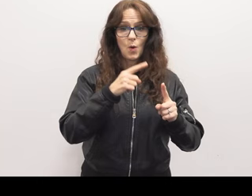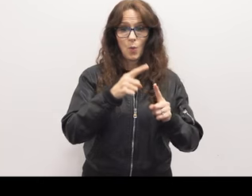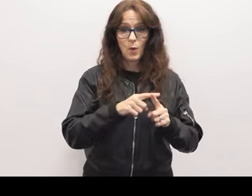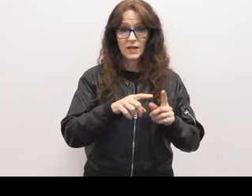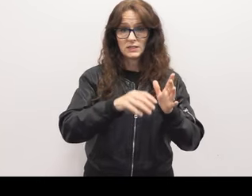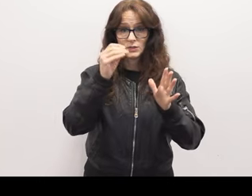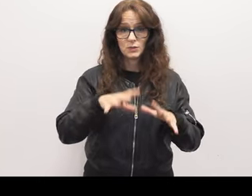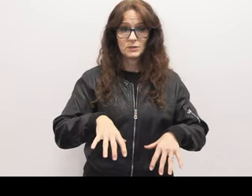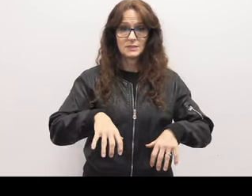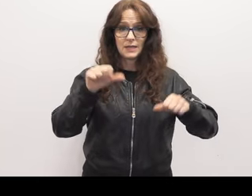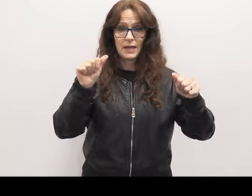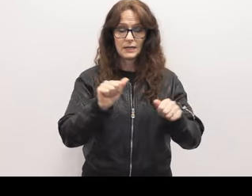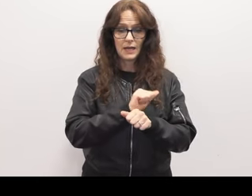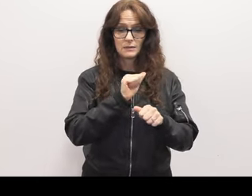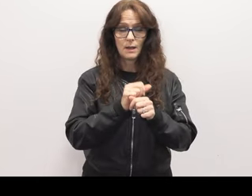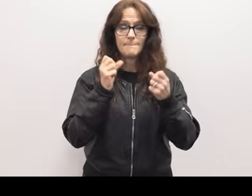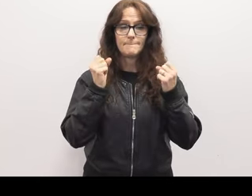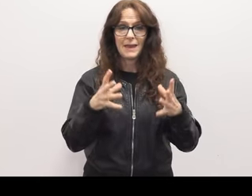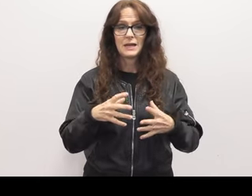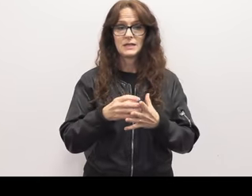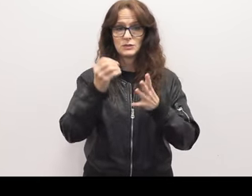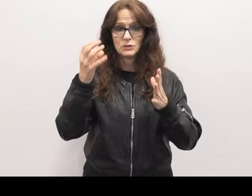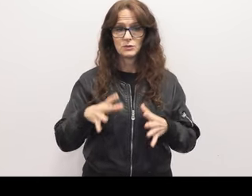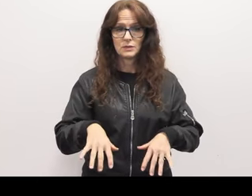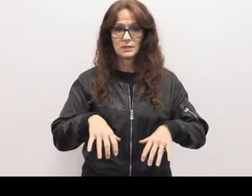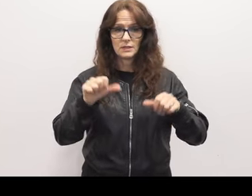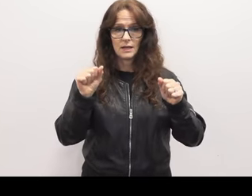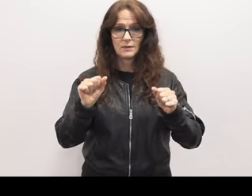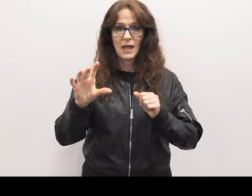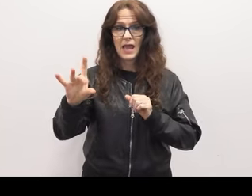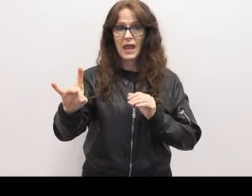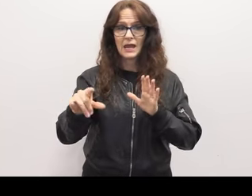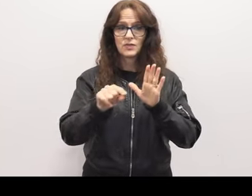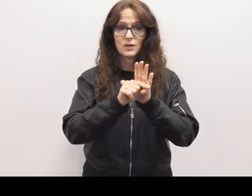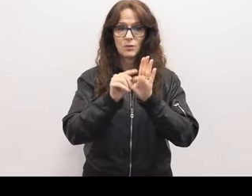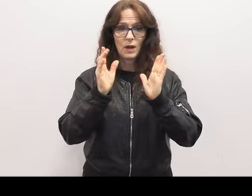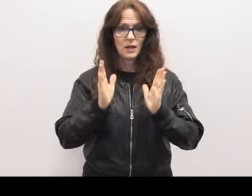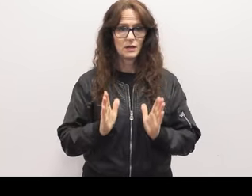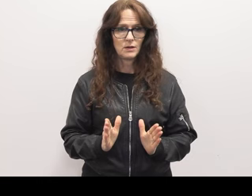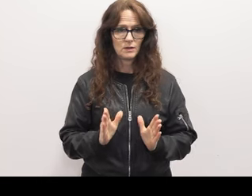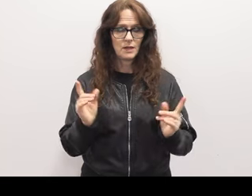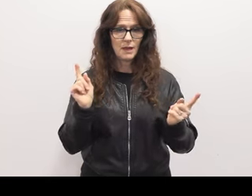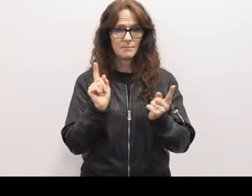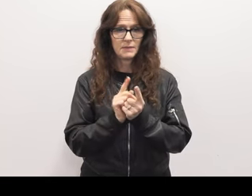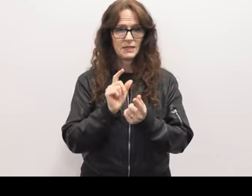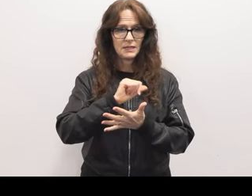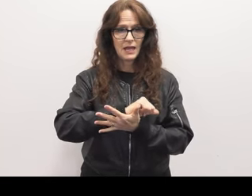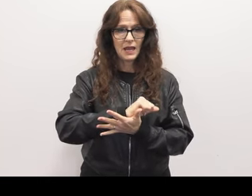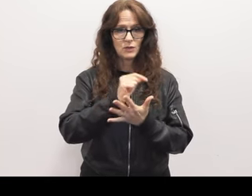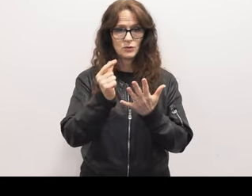So we have many students that take algebra as eighth graders and meet the A through G requirement